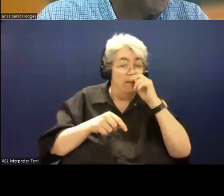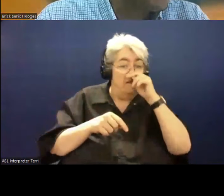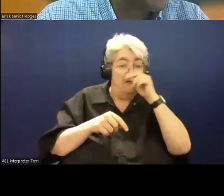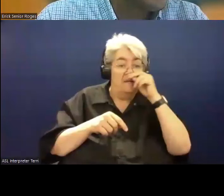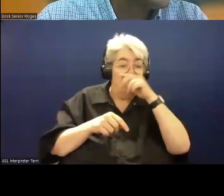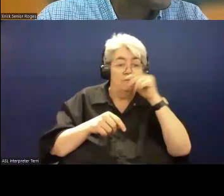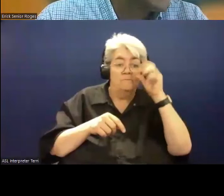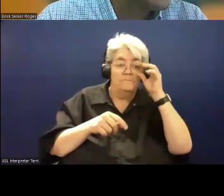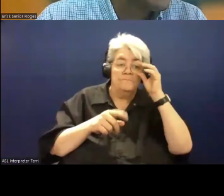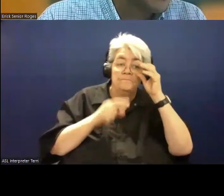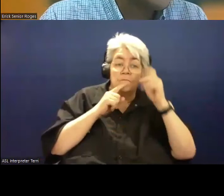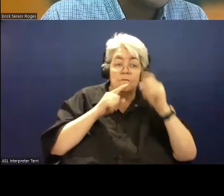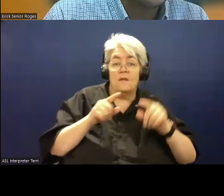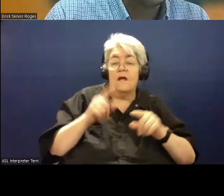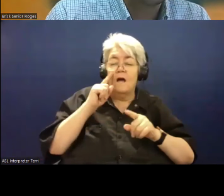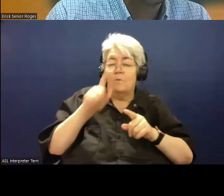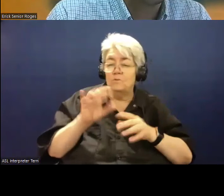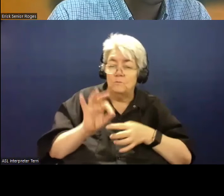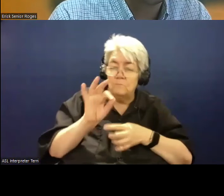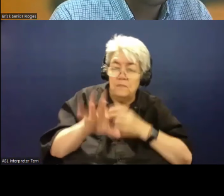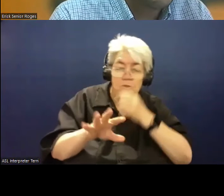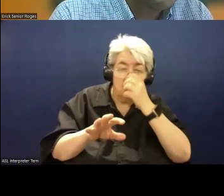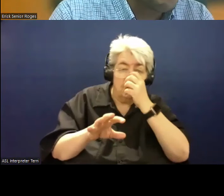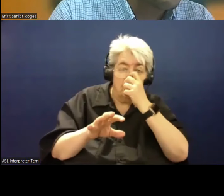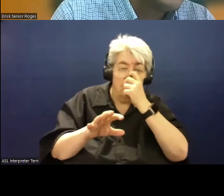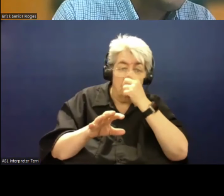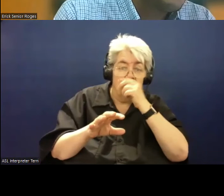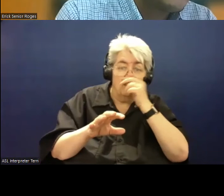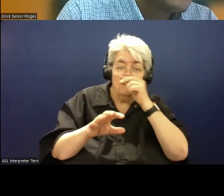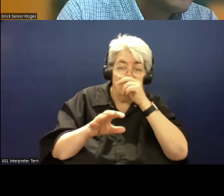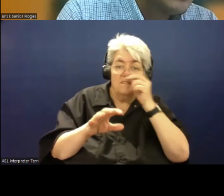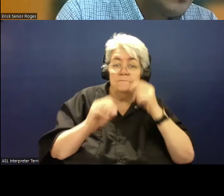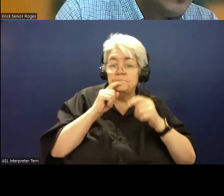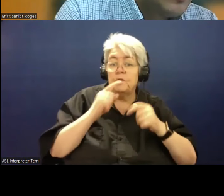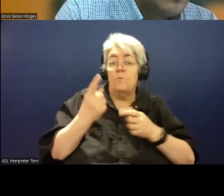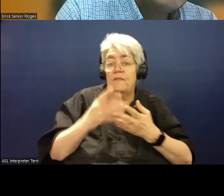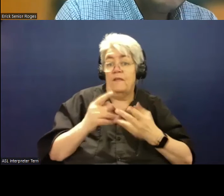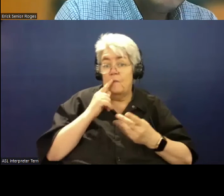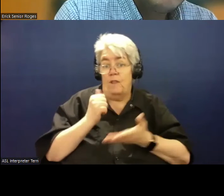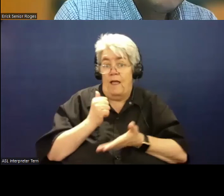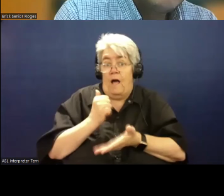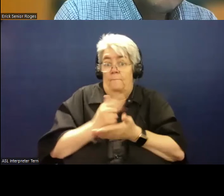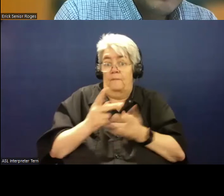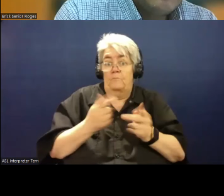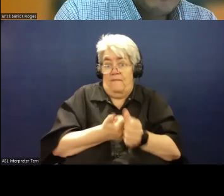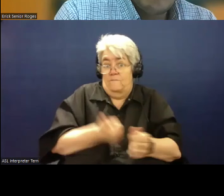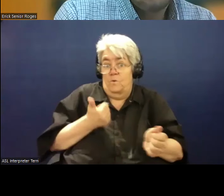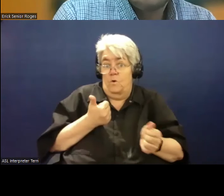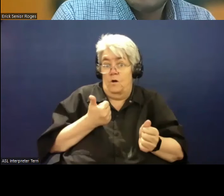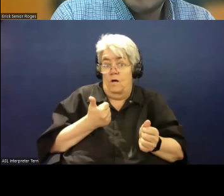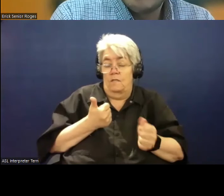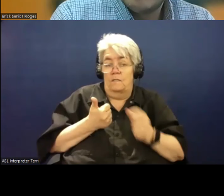I WANTED TO MENTION IN TERMS OF A PROTECTIVE FACTOR. WHAT WE SEE